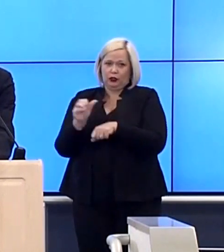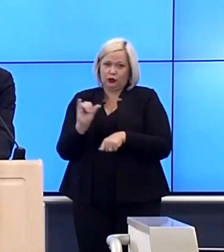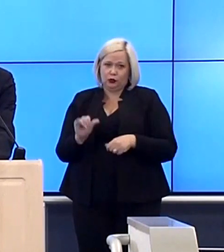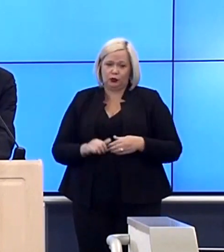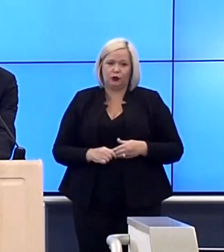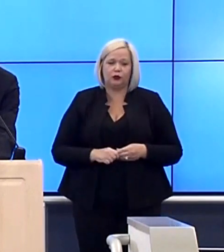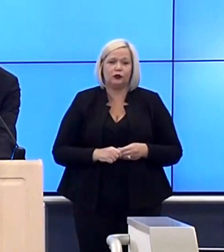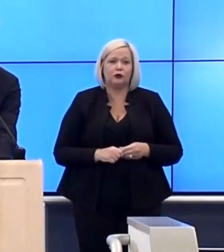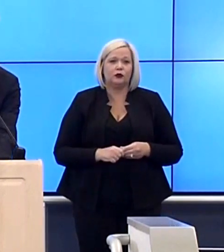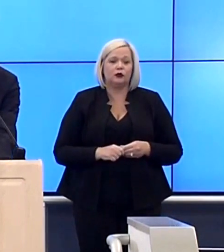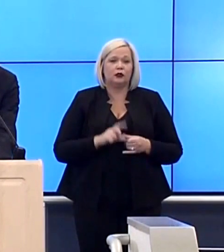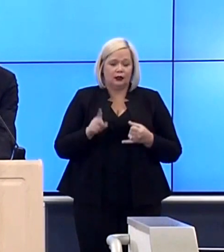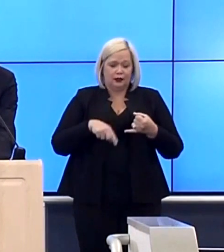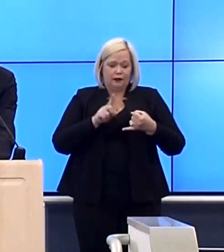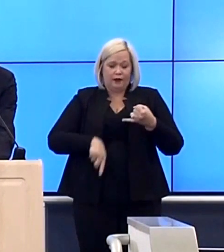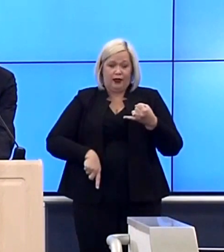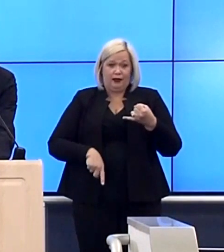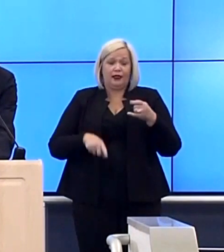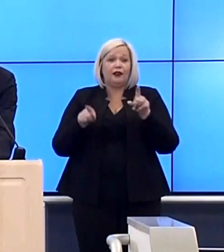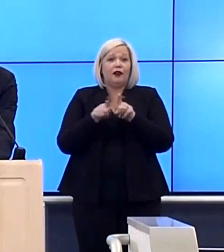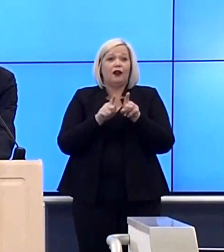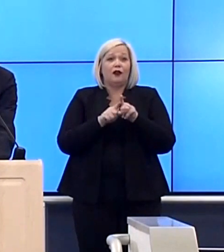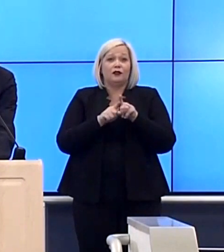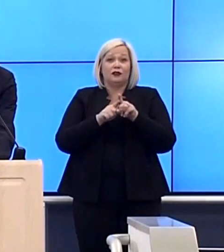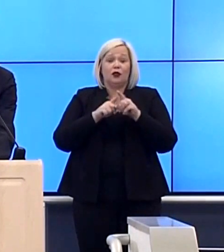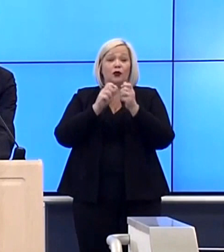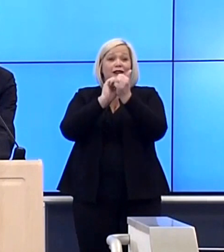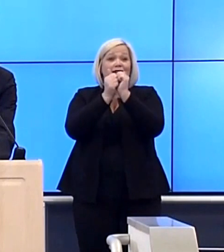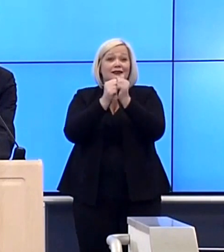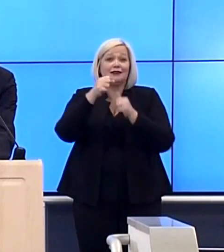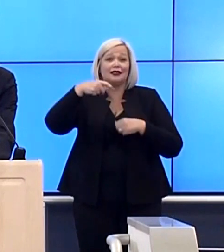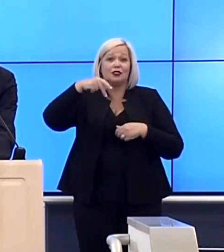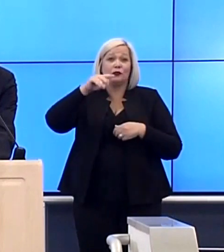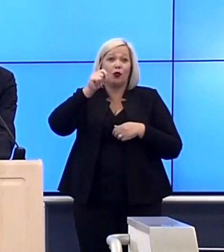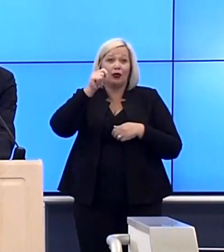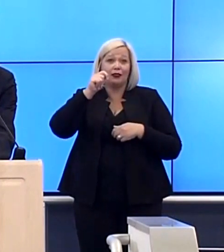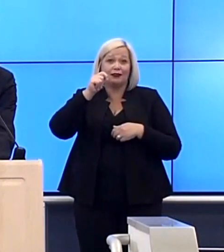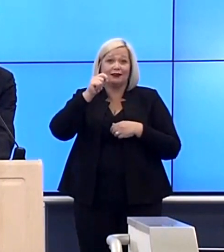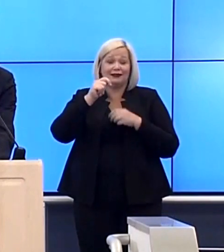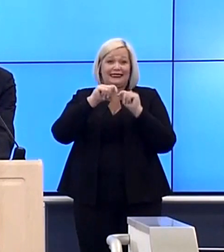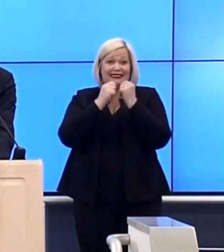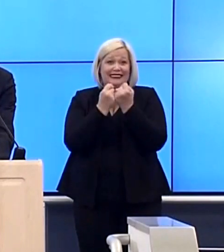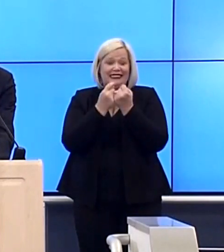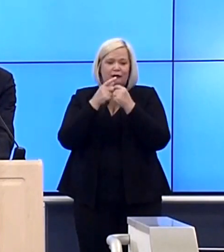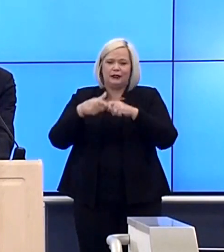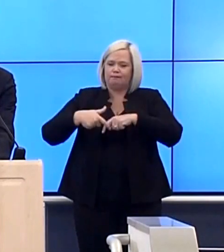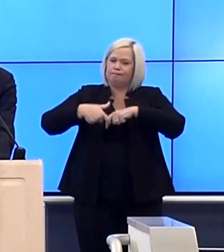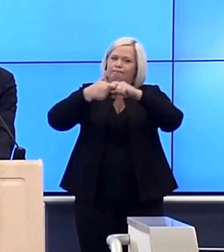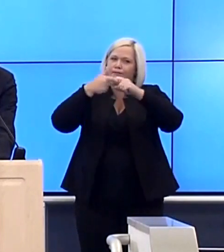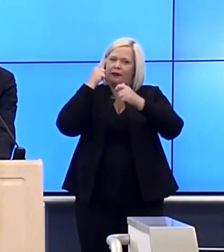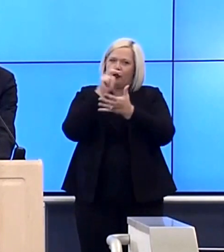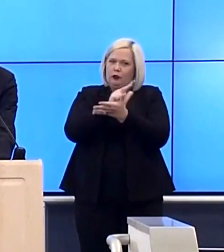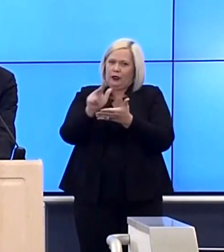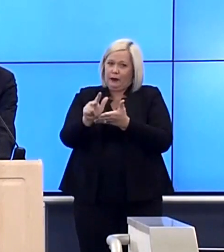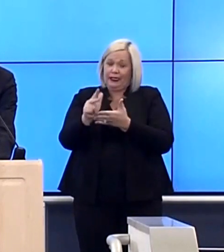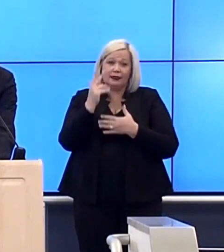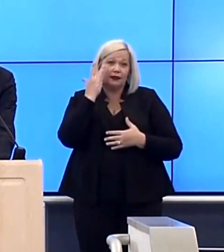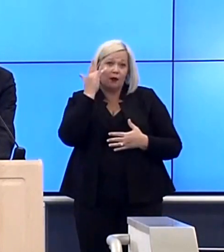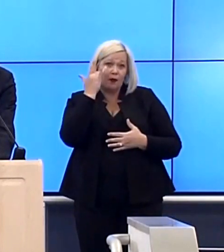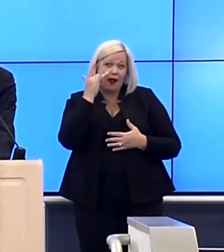CHILD CARE WILL REMAIN OPEN FOR WORKING PARENTS AS WELL. WORKING PARENTS AS WELL. FINALLY, WE ARE SUSPENDING FINALLY, WE ARE SUSPENDING ORGANIZED SPORTS FOR THREE WEEKS